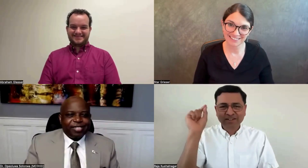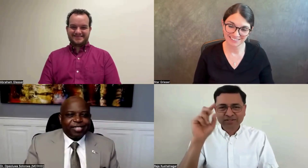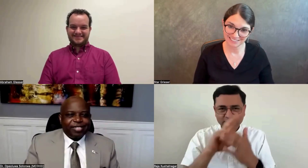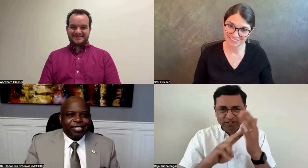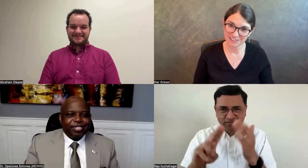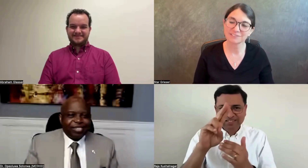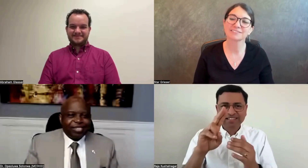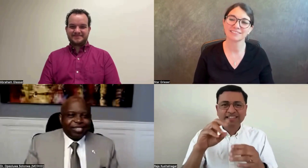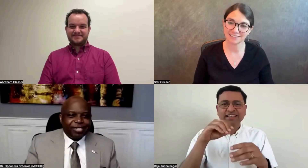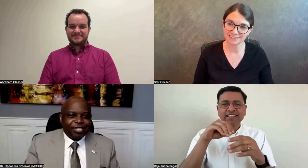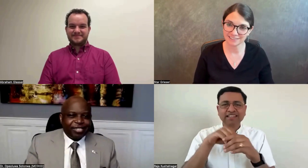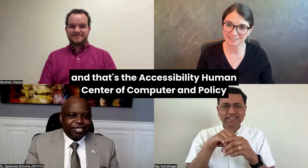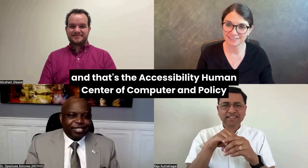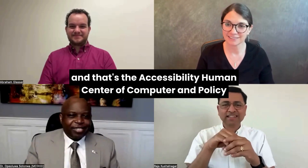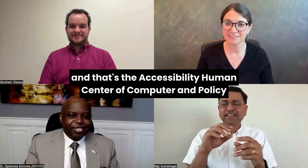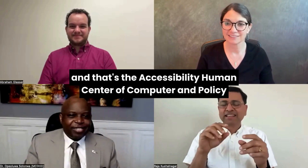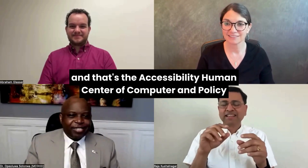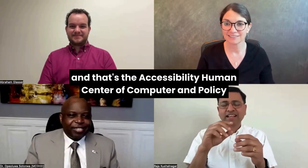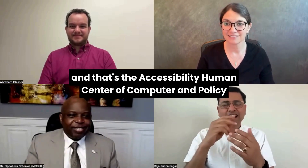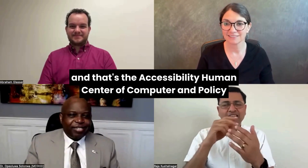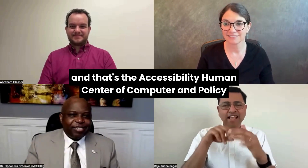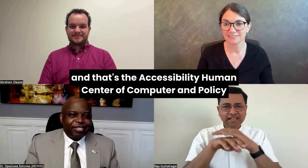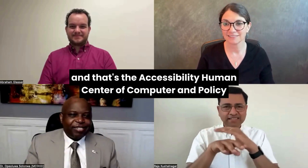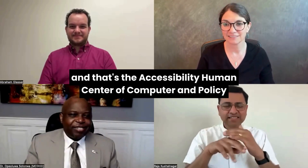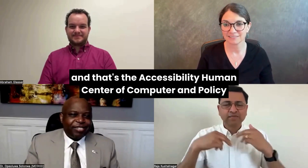and that's the Accessibility Human Center of Computer and Policy